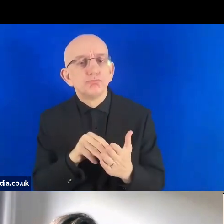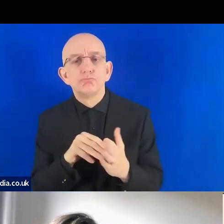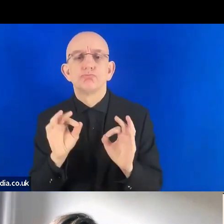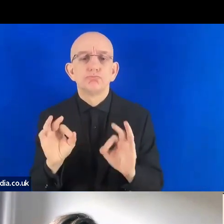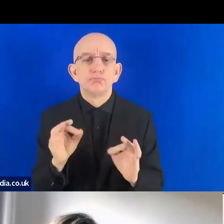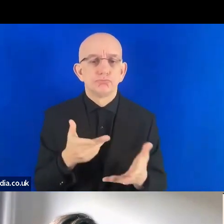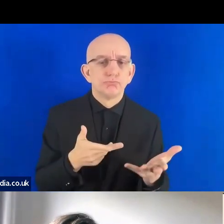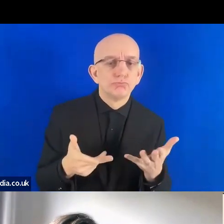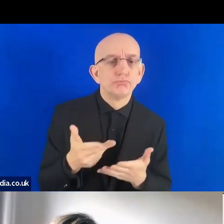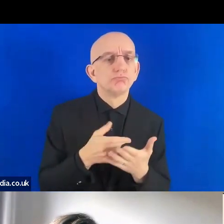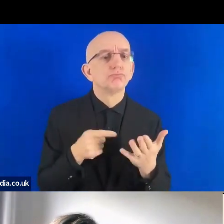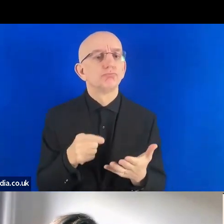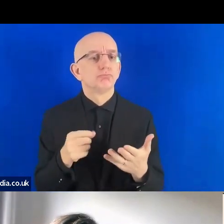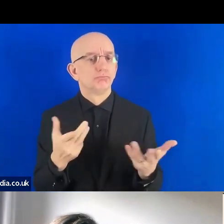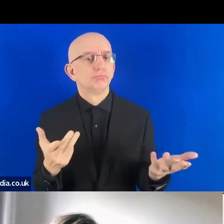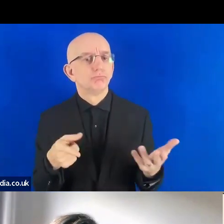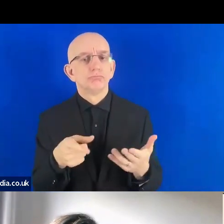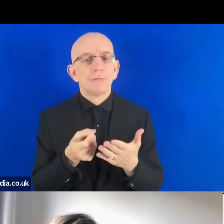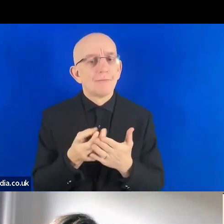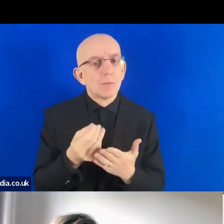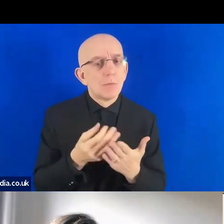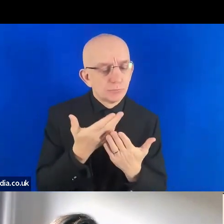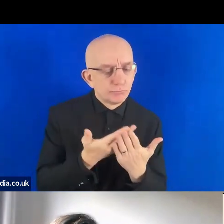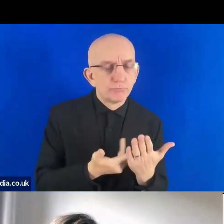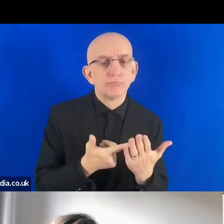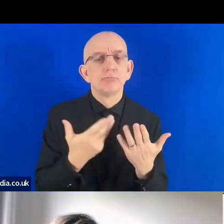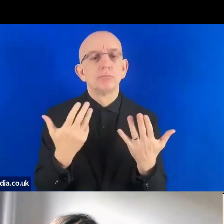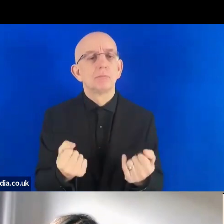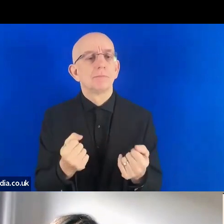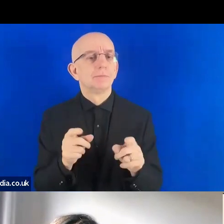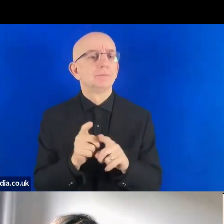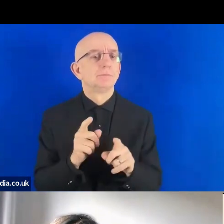It starts, on the 1st of December at the, at your hotels.